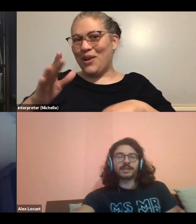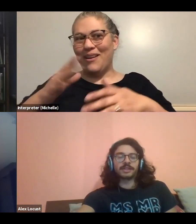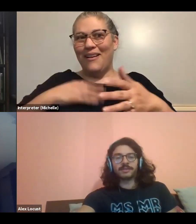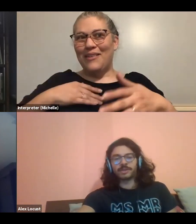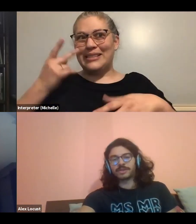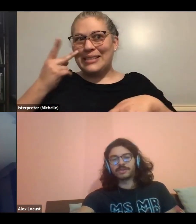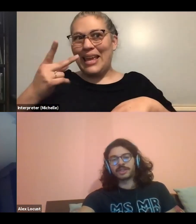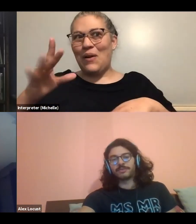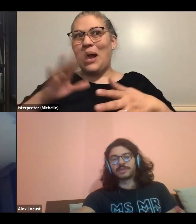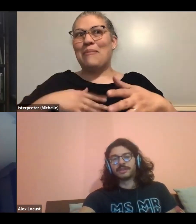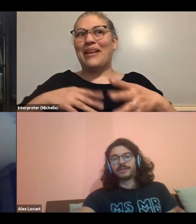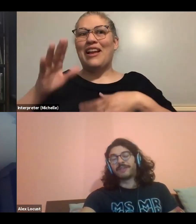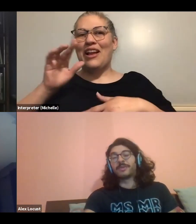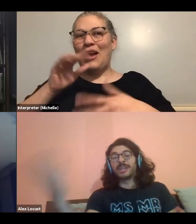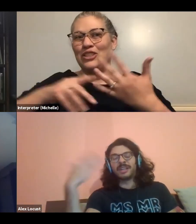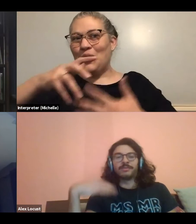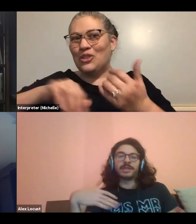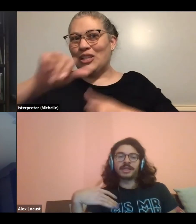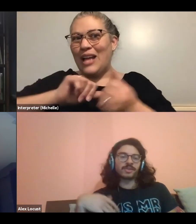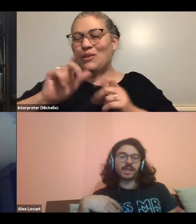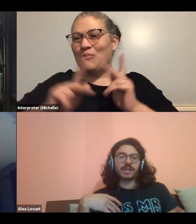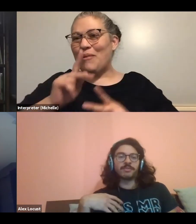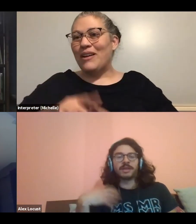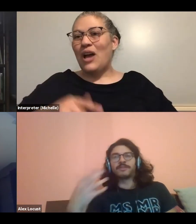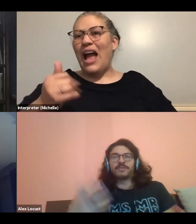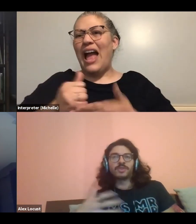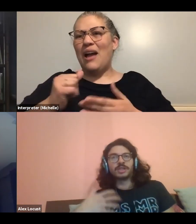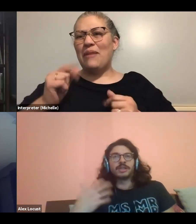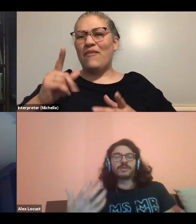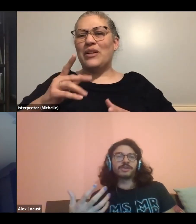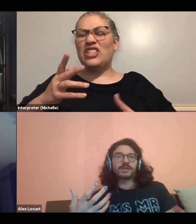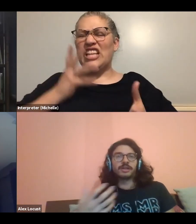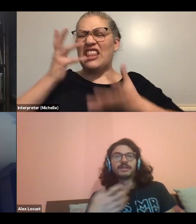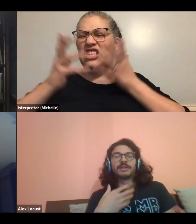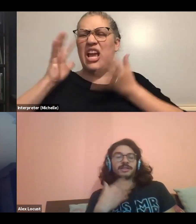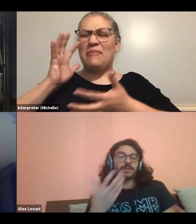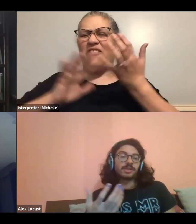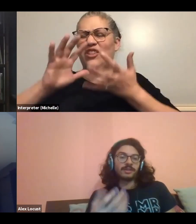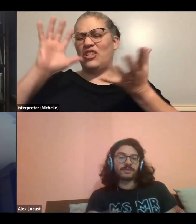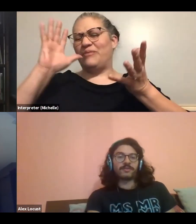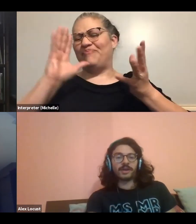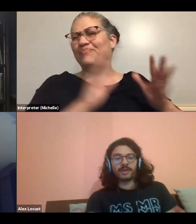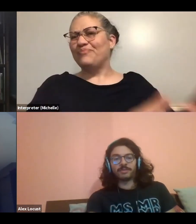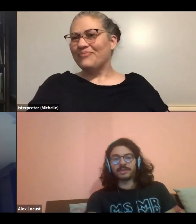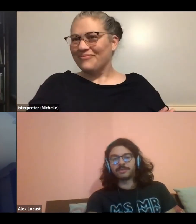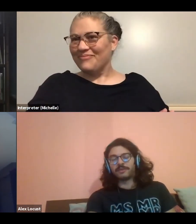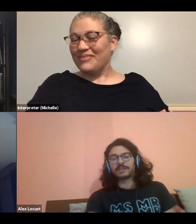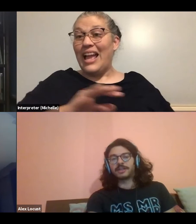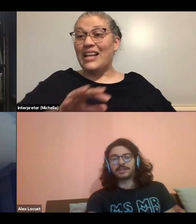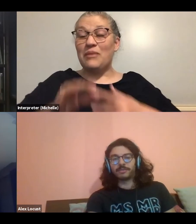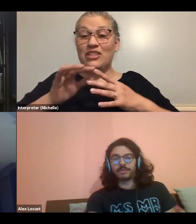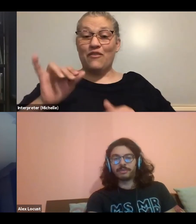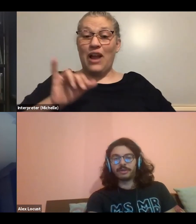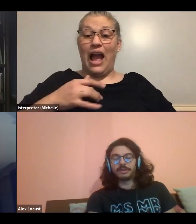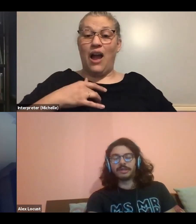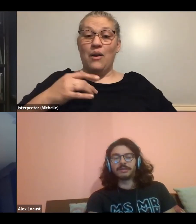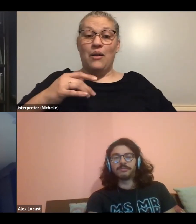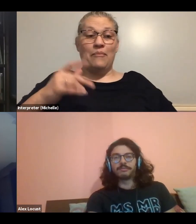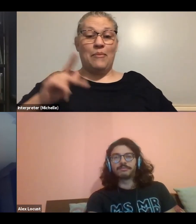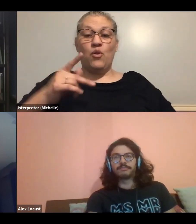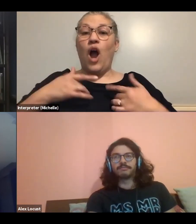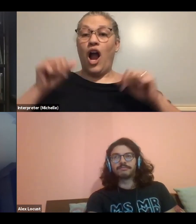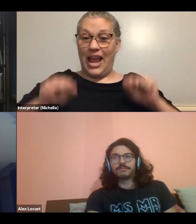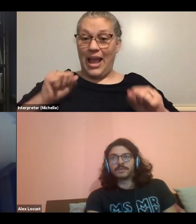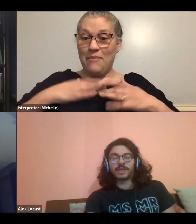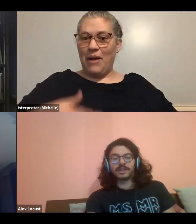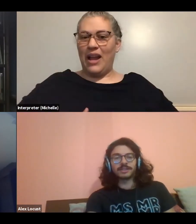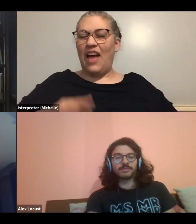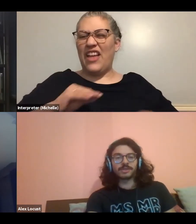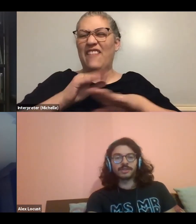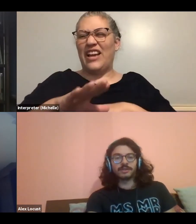Matthew Alaniz: And it's such a complex question and you know I think for me there's just kind of a healthy balance between between all of it, I think you know, there is a celebratory aspect of disability and, personally speaking of my own disability.